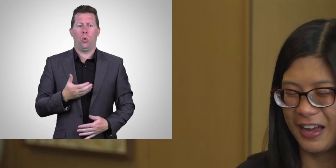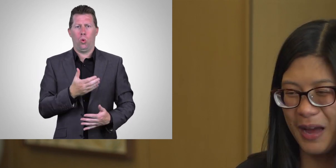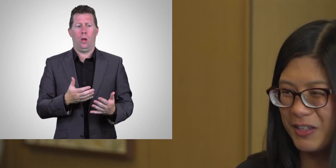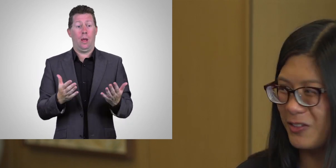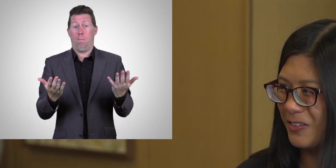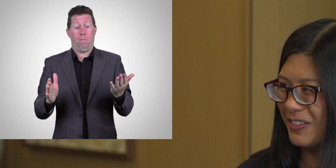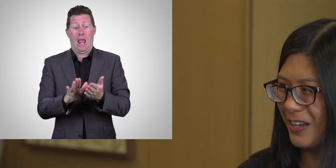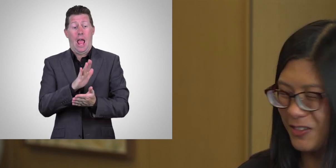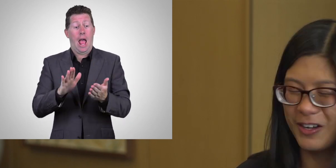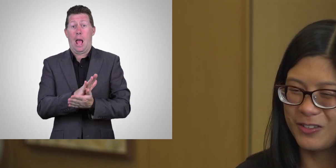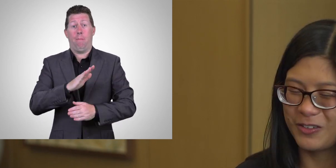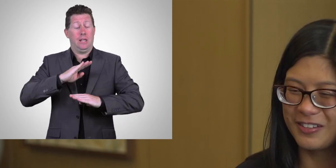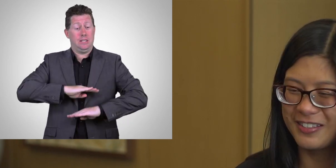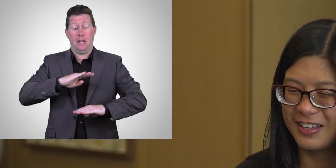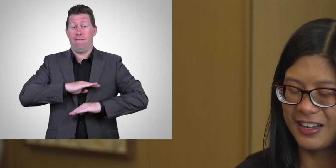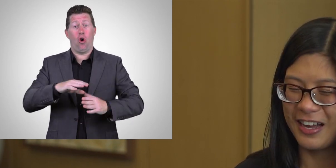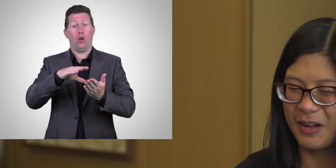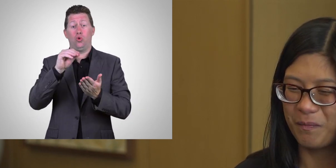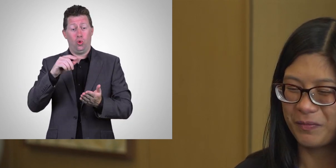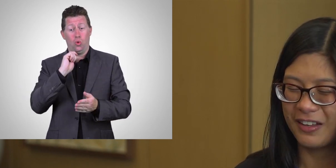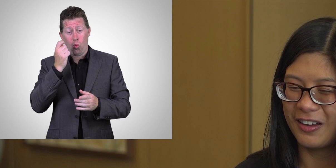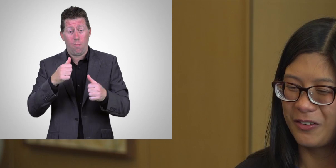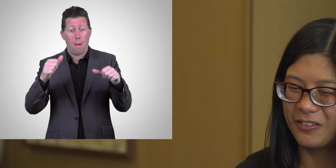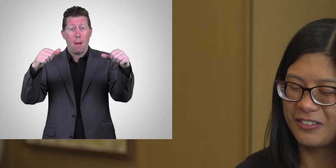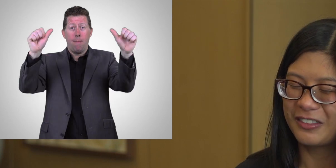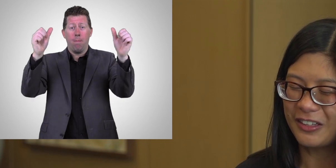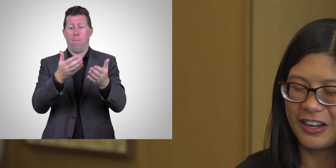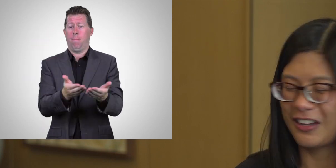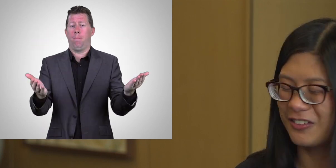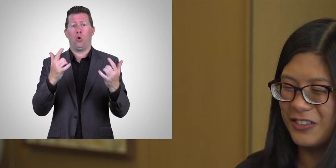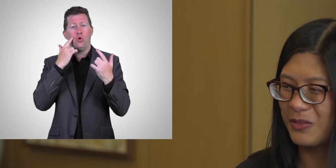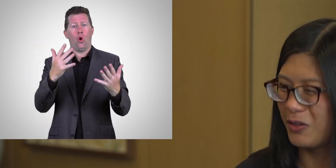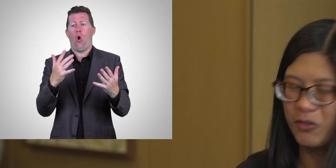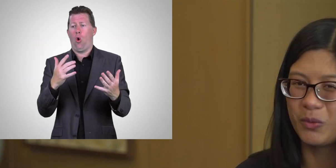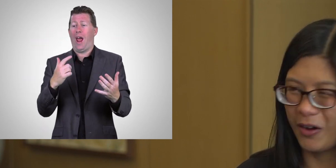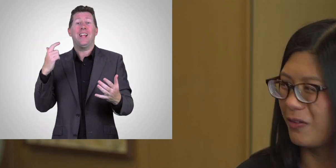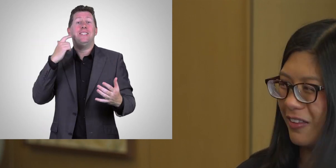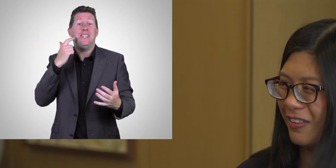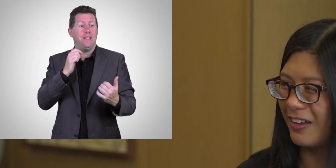happy students, satisfied students are just wonderful to work with and,